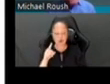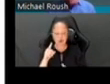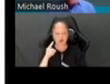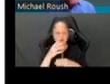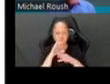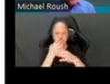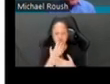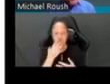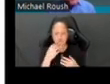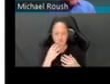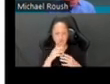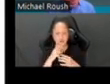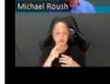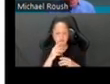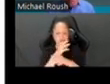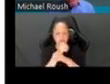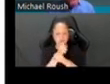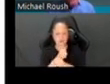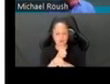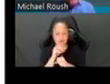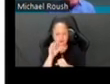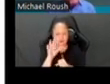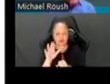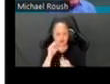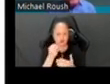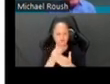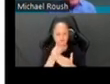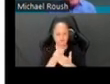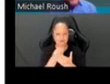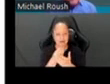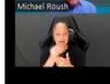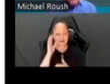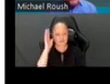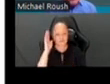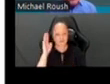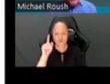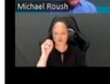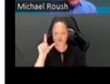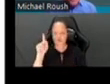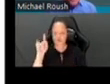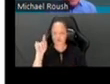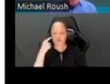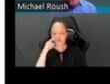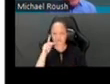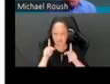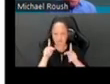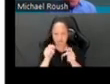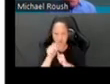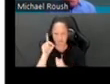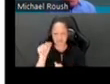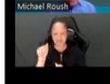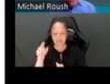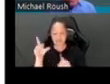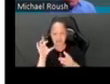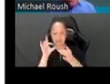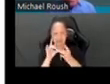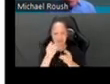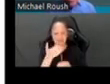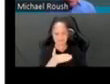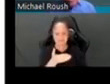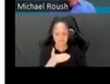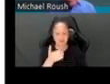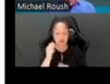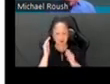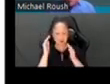financial tool kit for people with disabilities and here's the link. We hope that you'll check